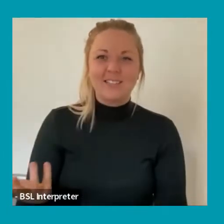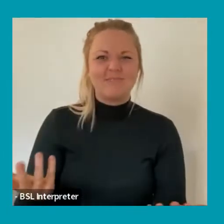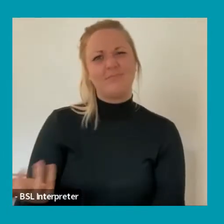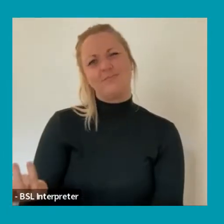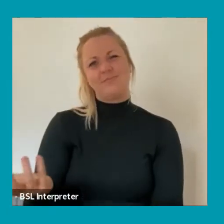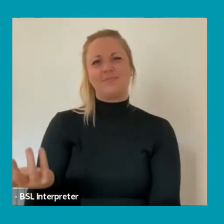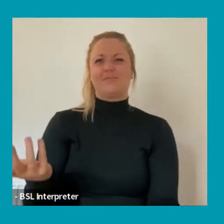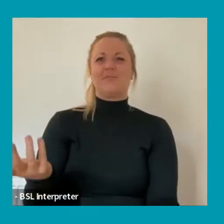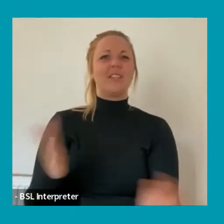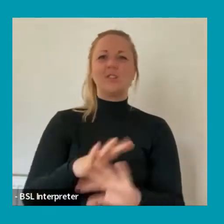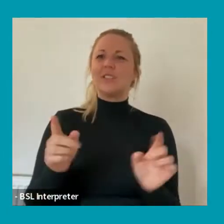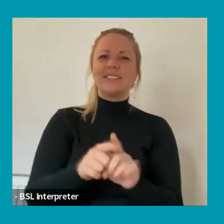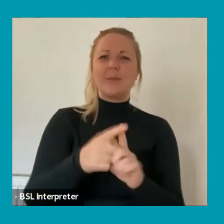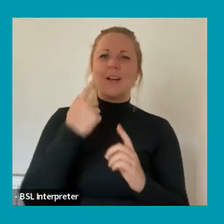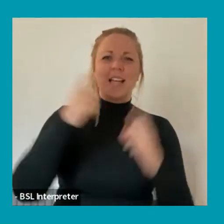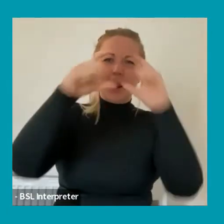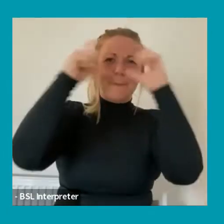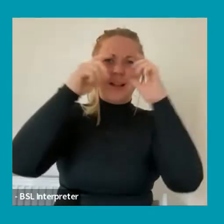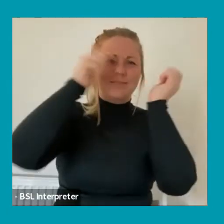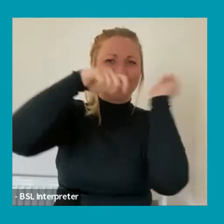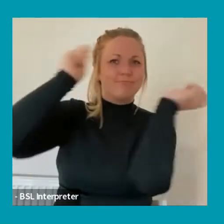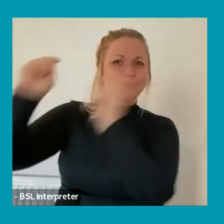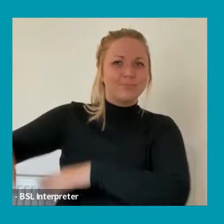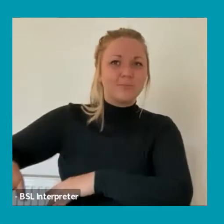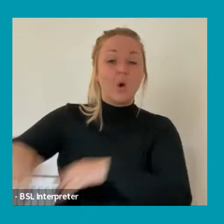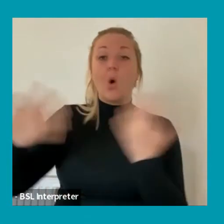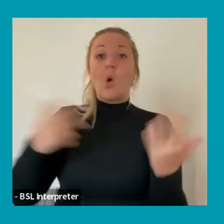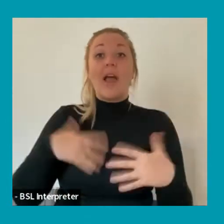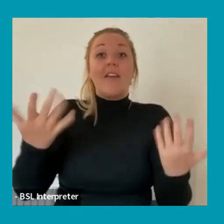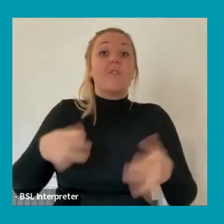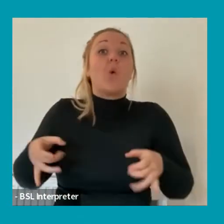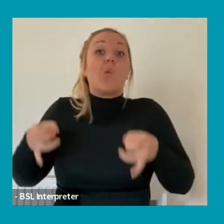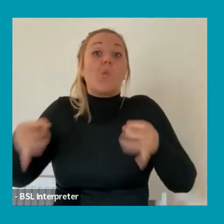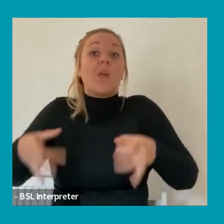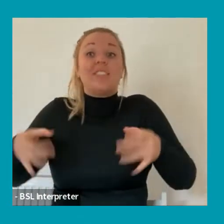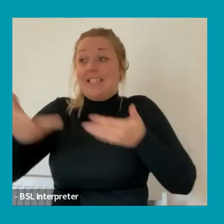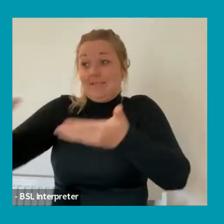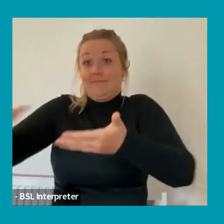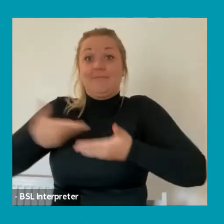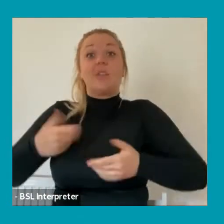Here you are. Here's a wheelchair. Use that for a day and you'll know what it is like to be a wheelchair user.